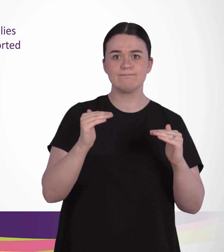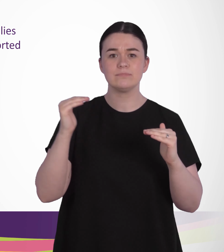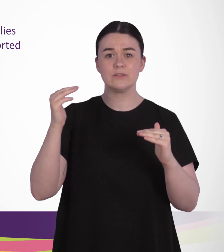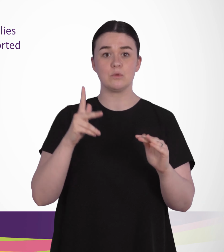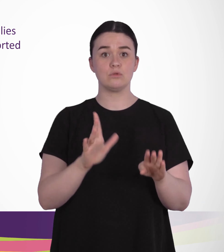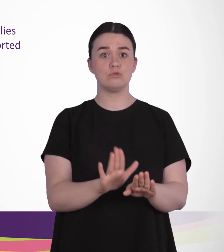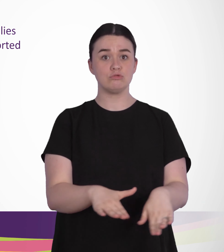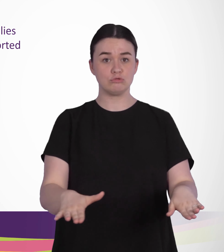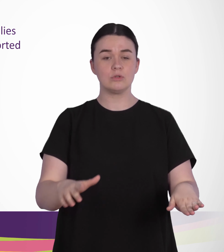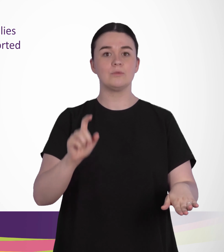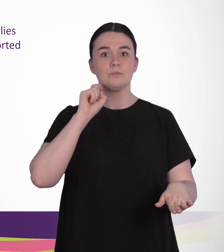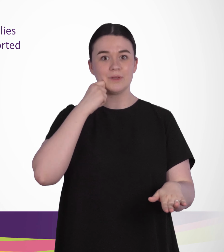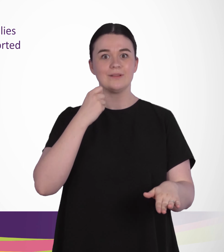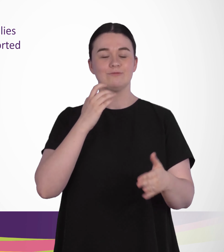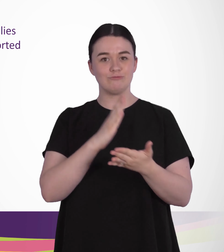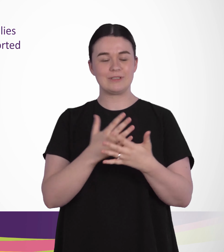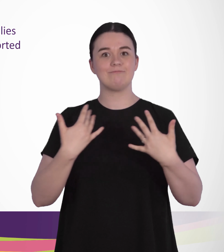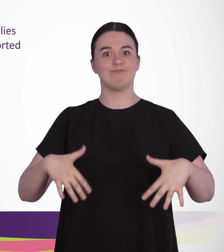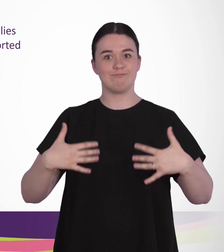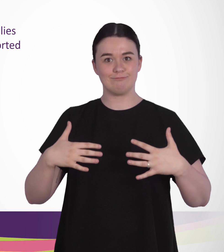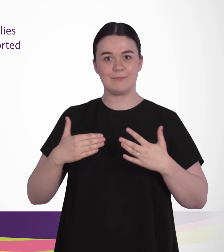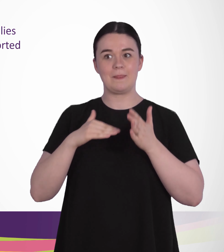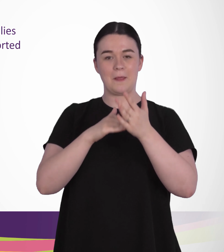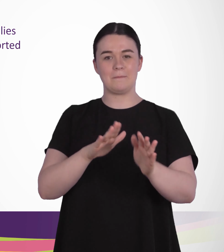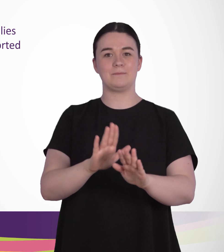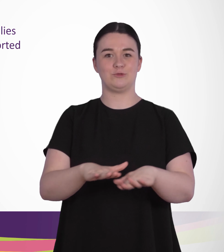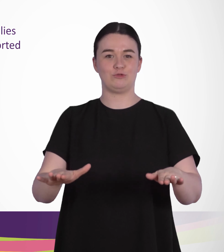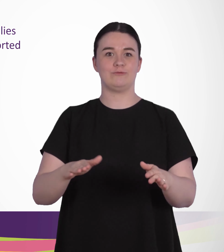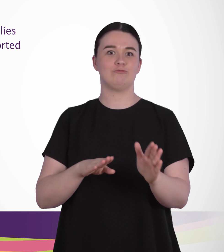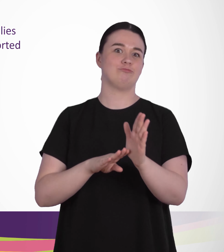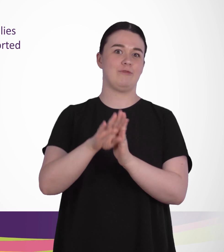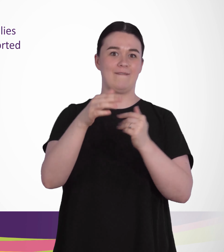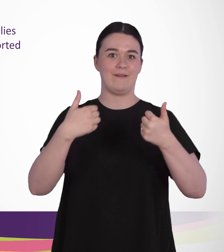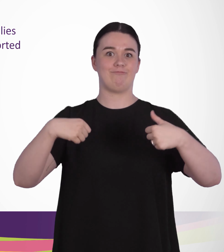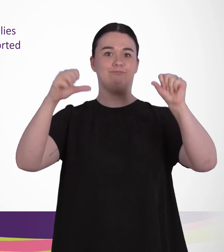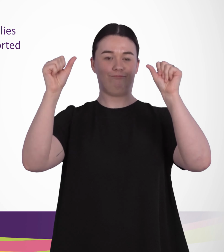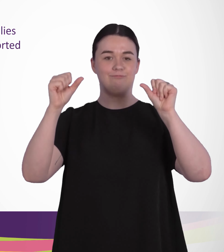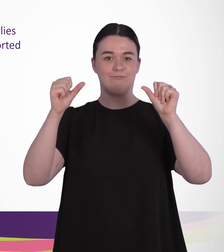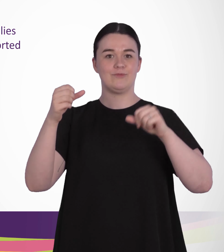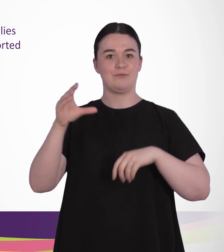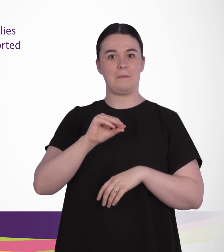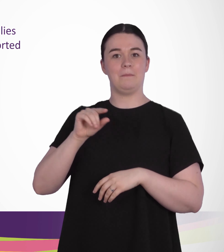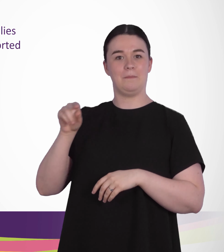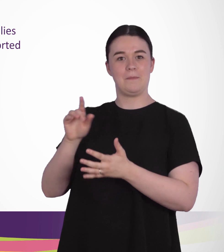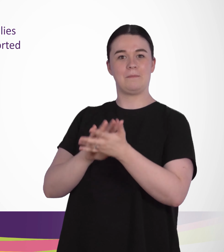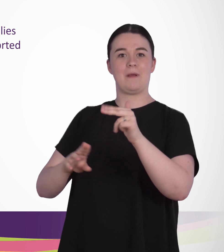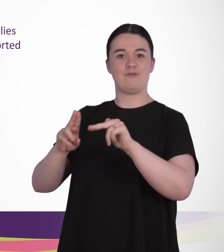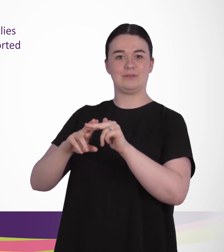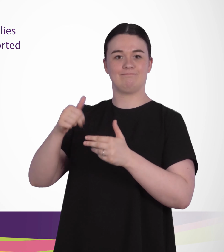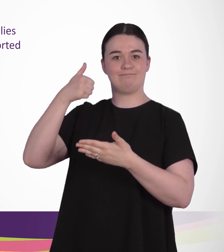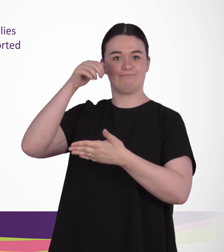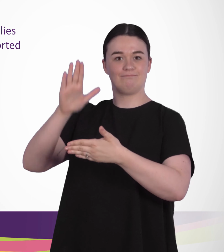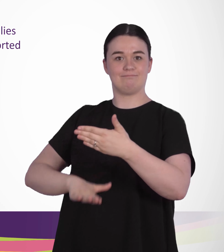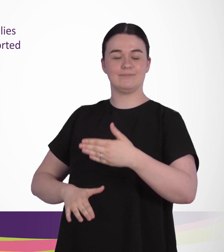and opportunities that would allow their children to thrive.